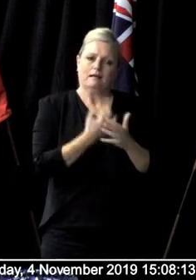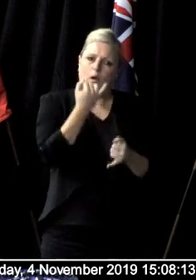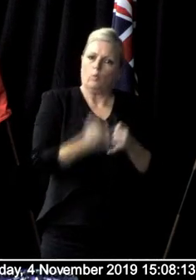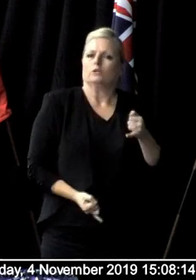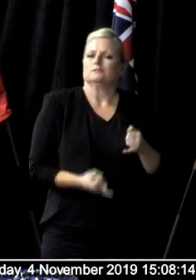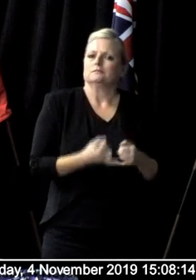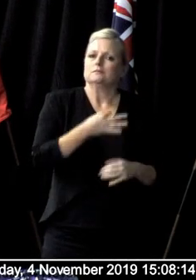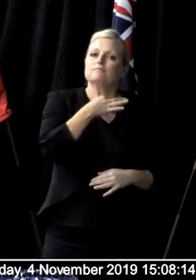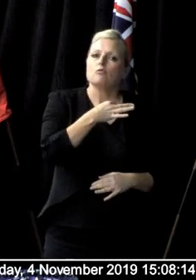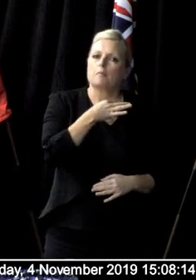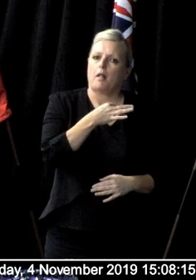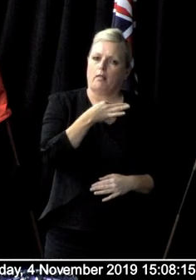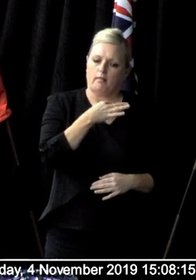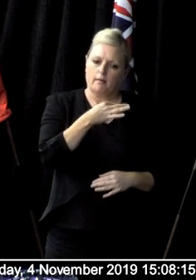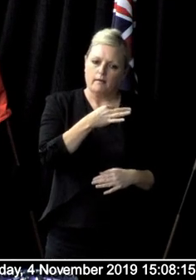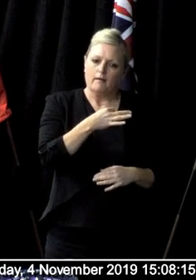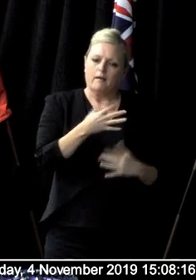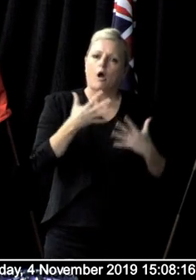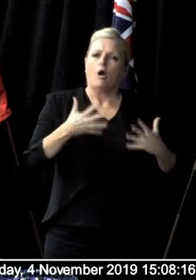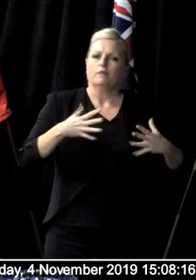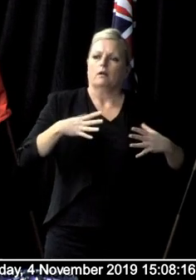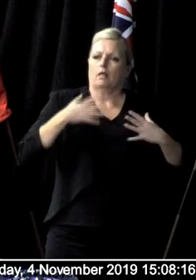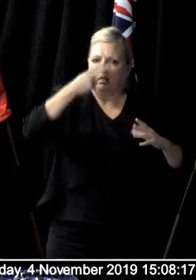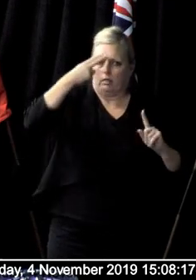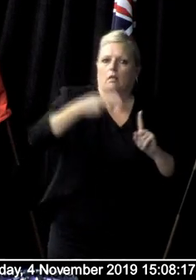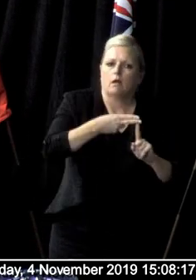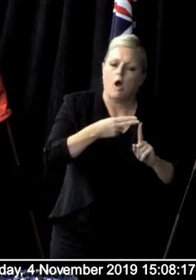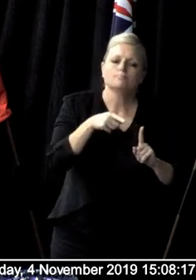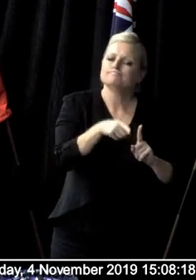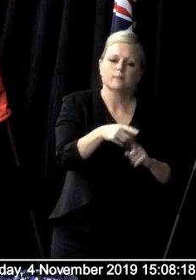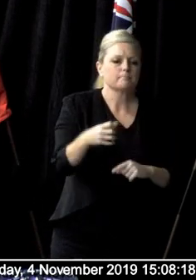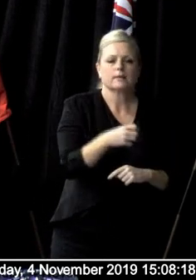only able to be educated in special settings, even despite